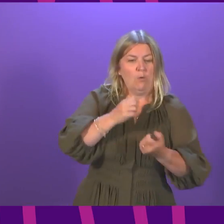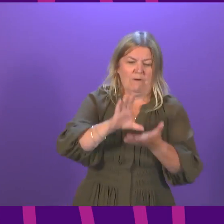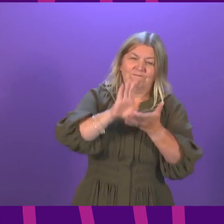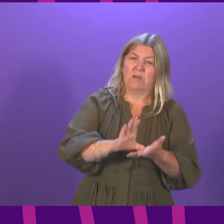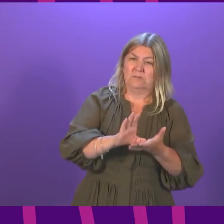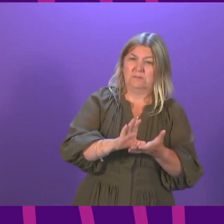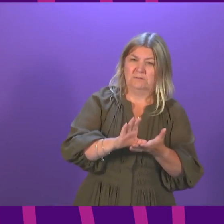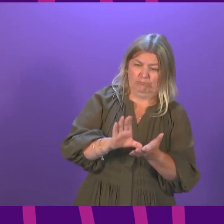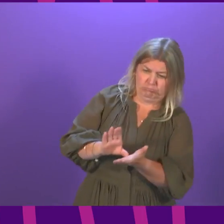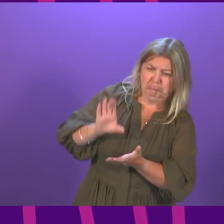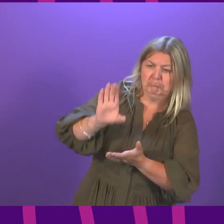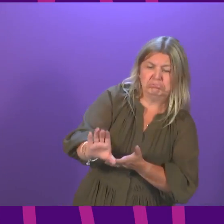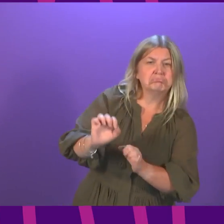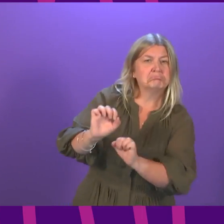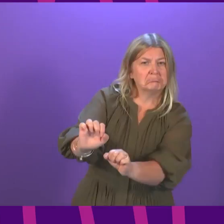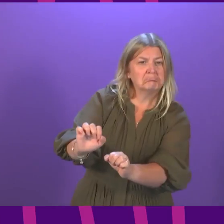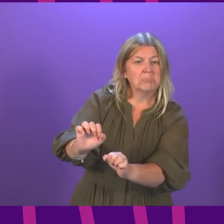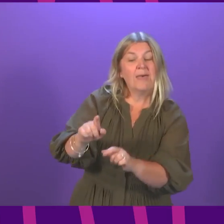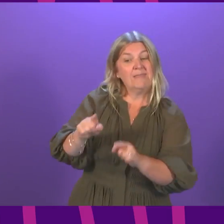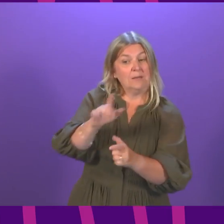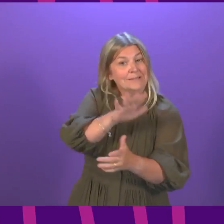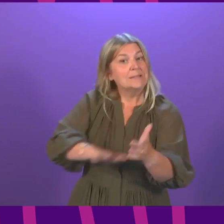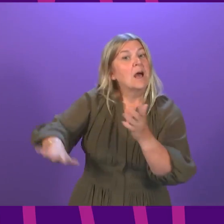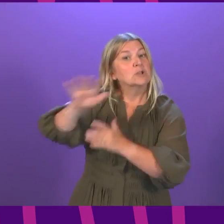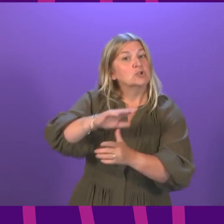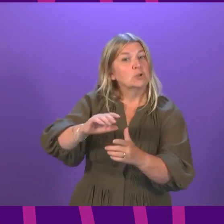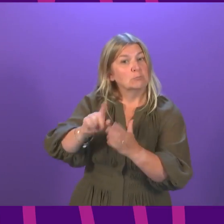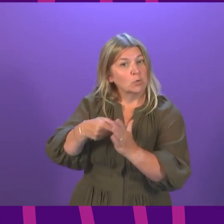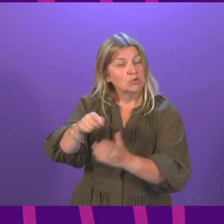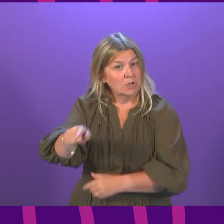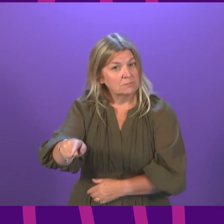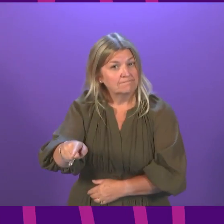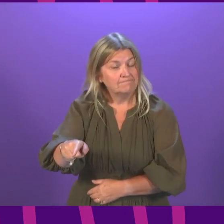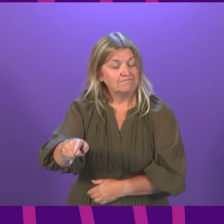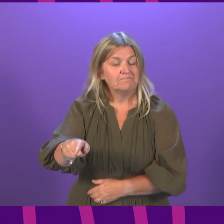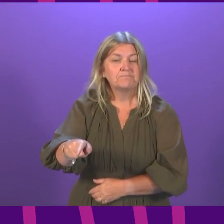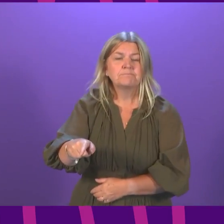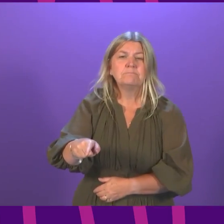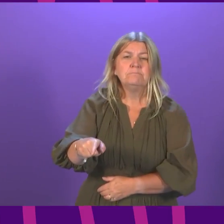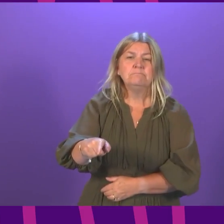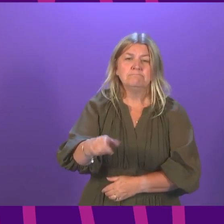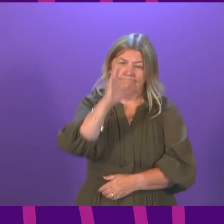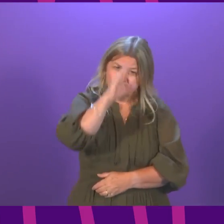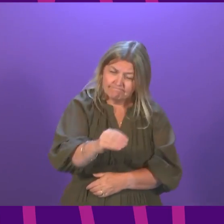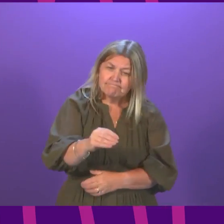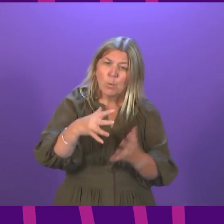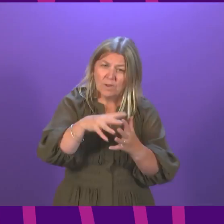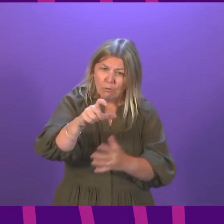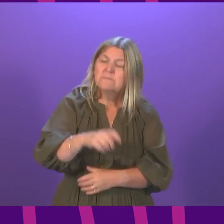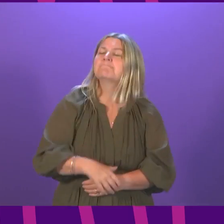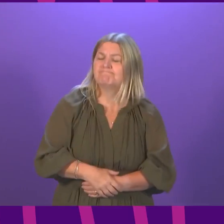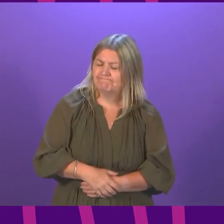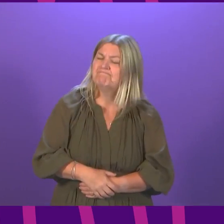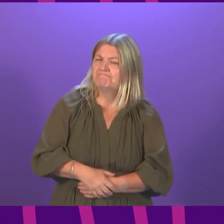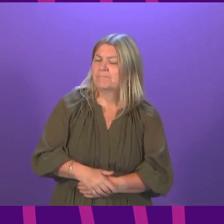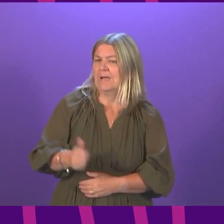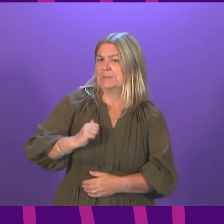It is indeed a national project. I can say to Mr Coffey that we are expecting bids from